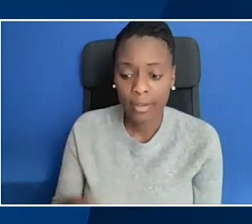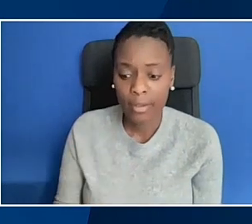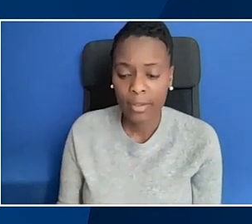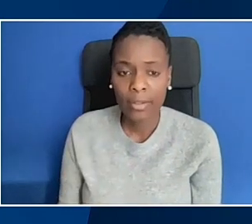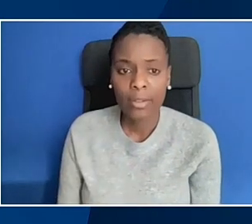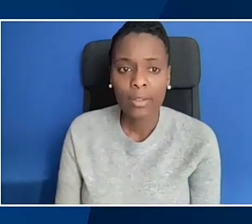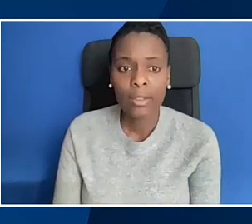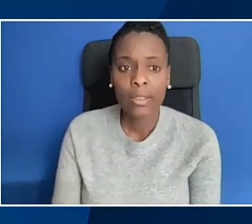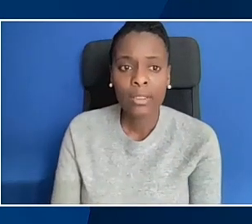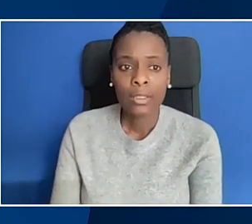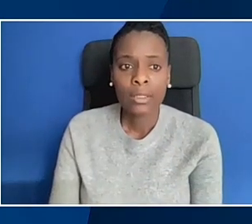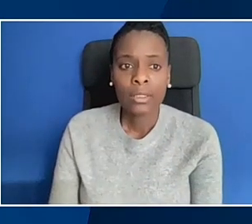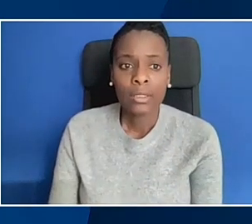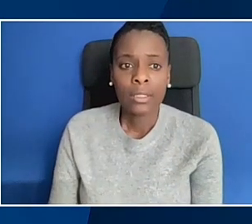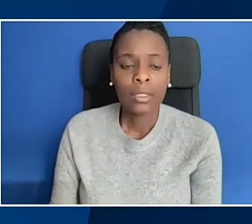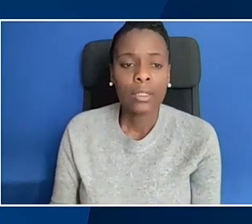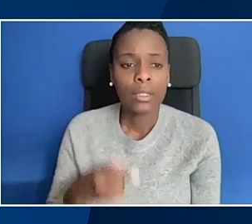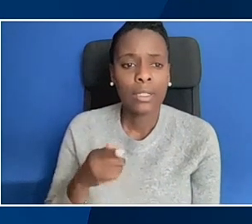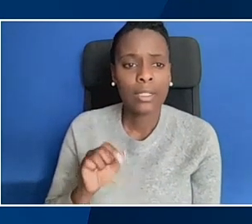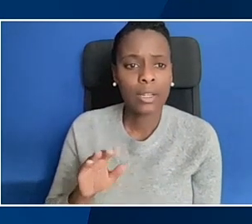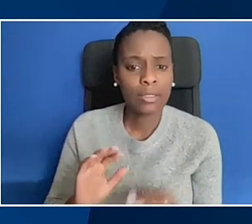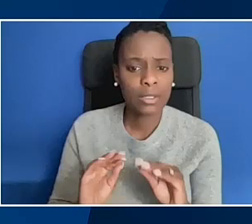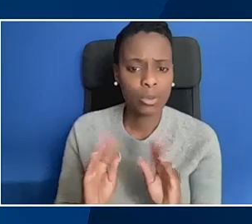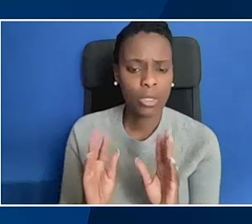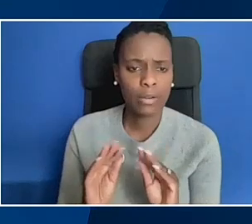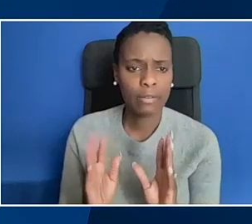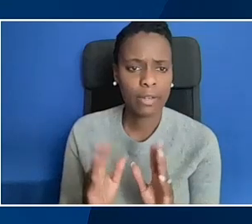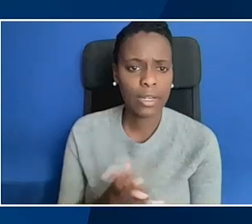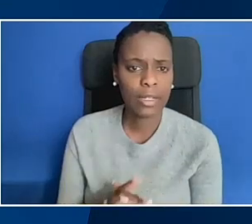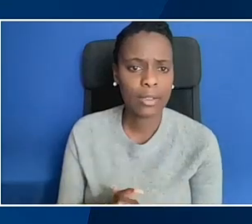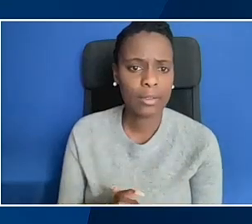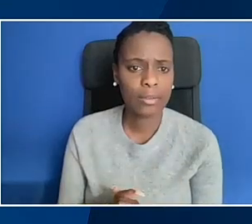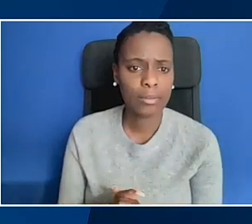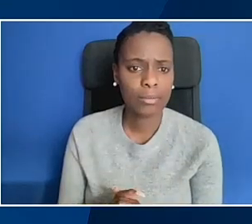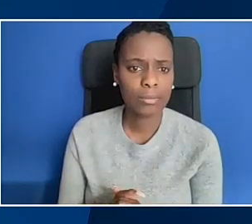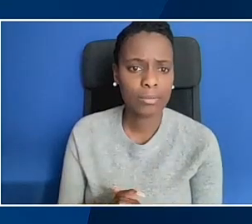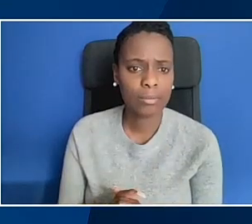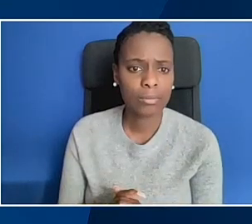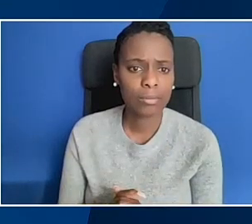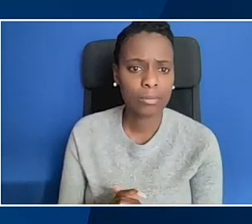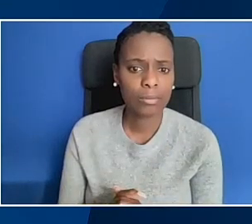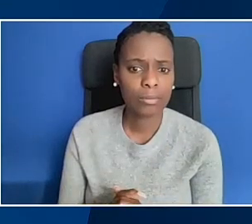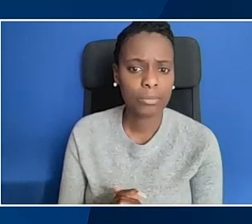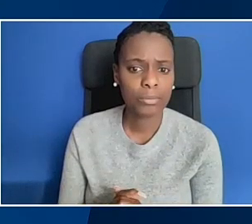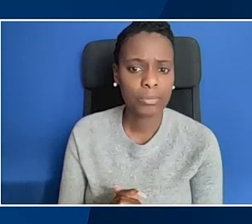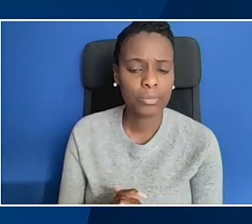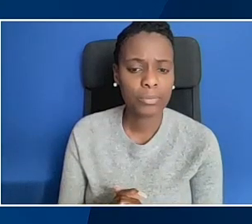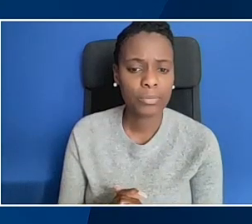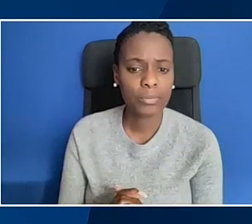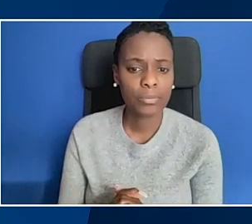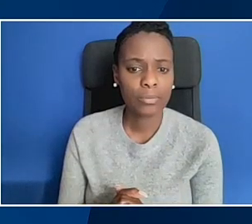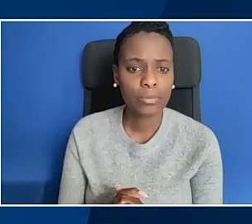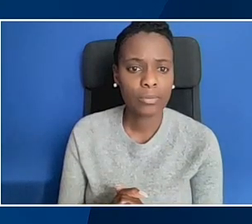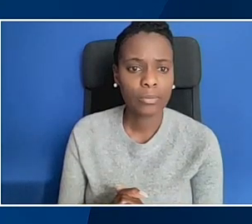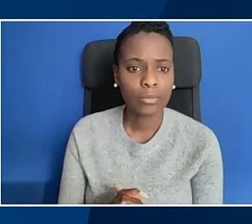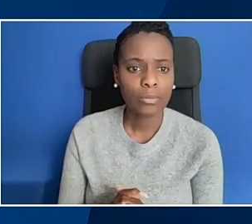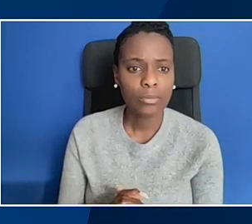Just a clarifying question. Aaron, what were you asking us to come up